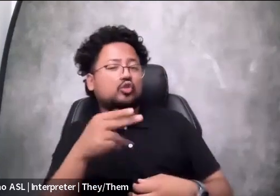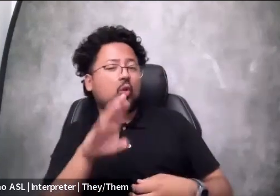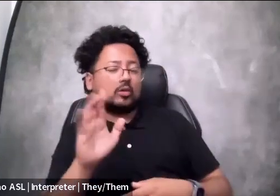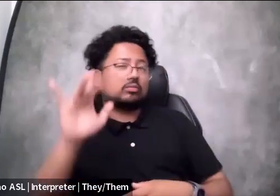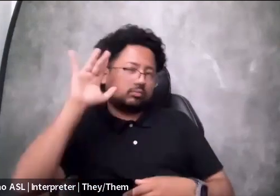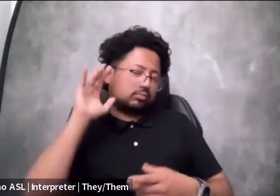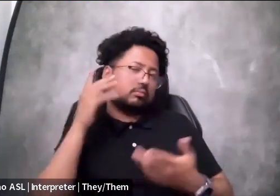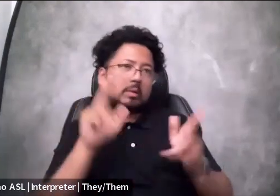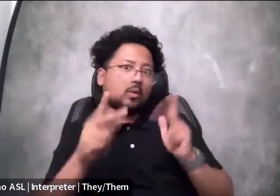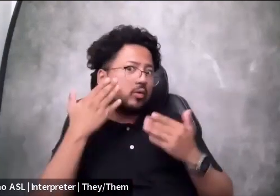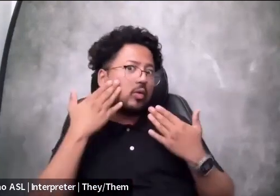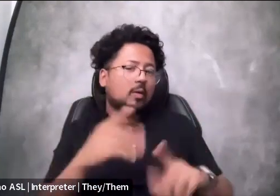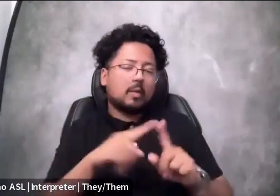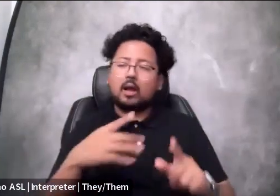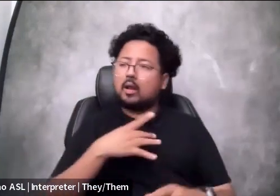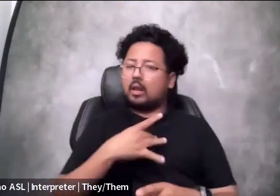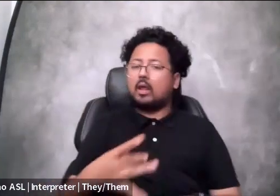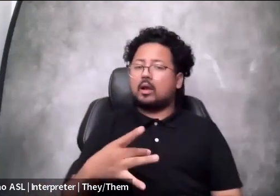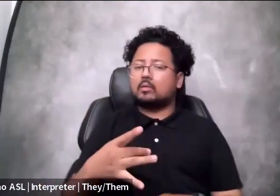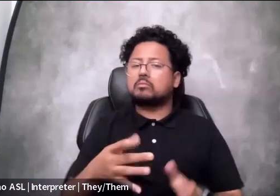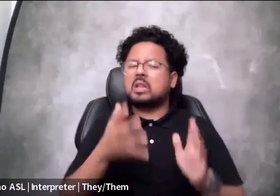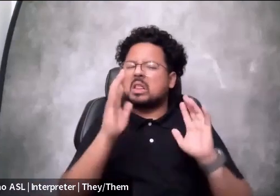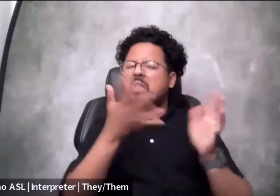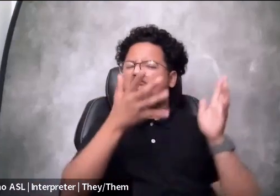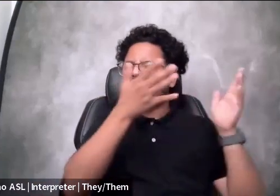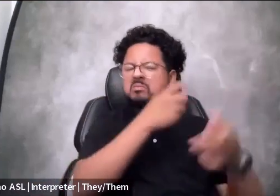And I do feel good about leaving it that way because it leaves a whole lot of